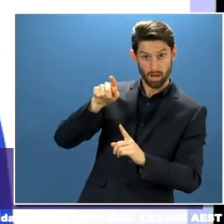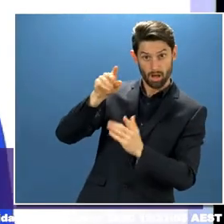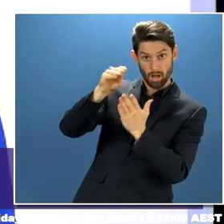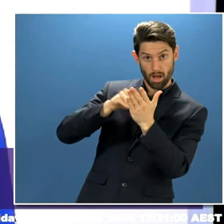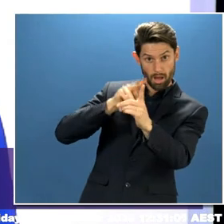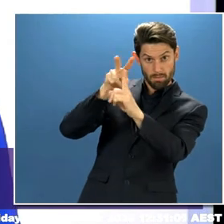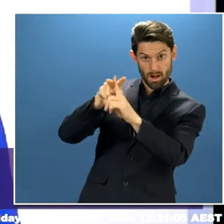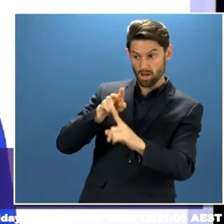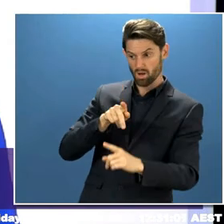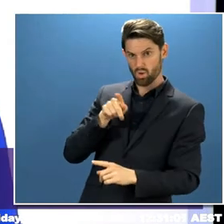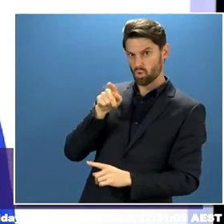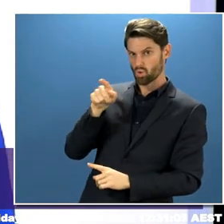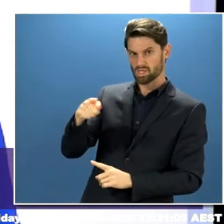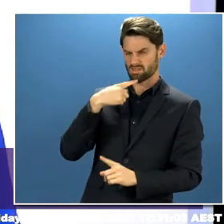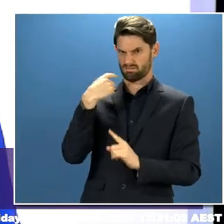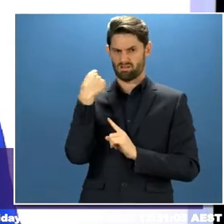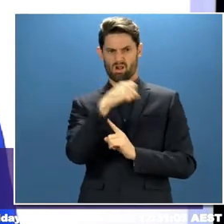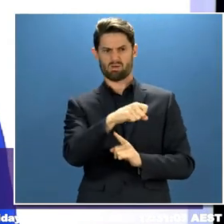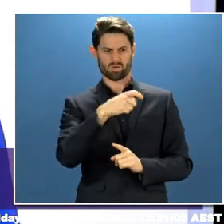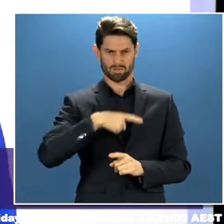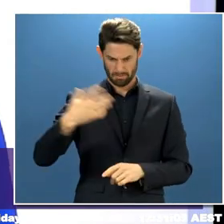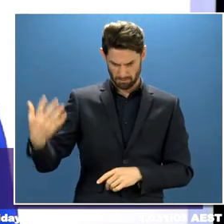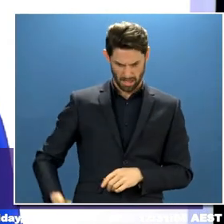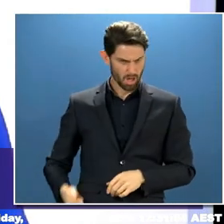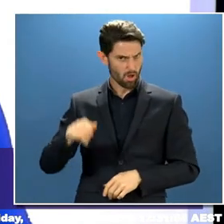for a very small hourly rate, is that right? Yes.